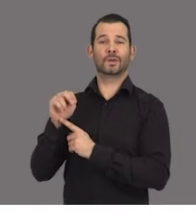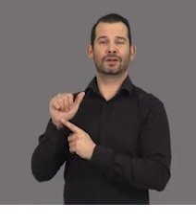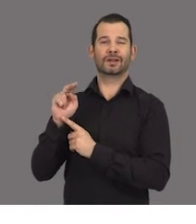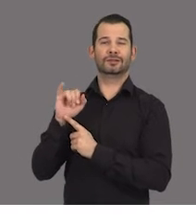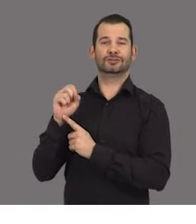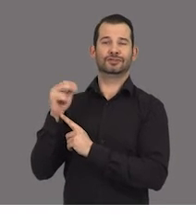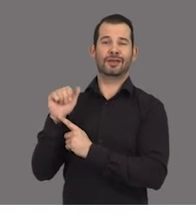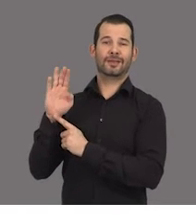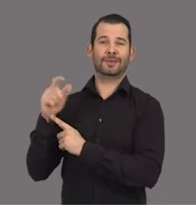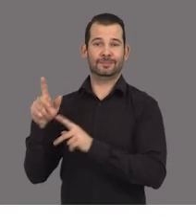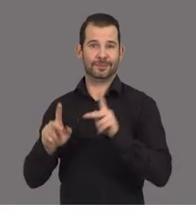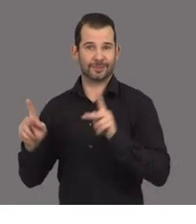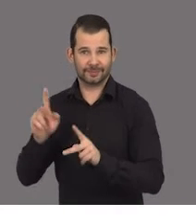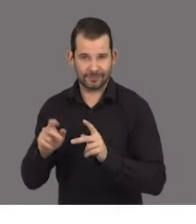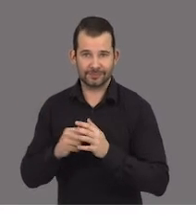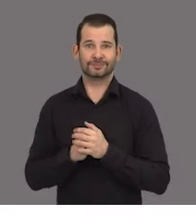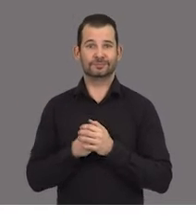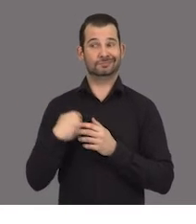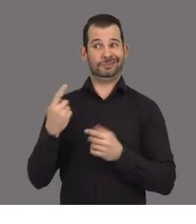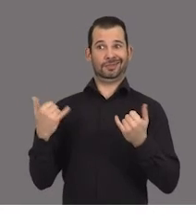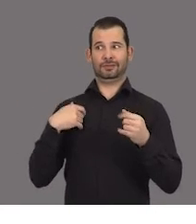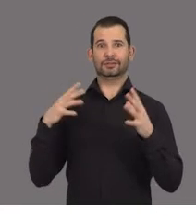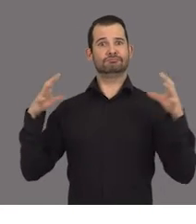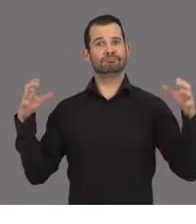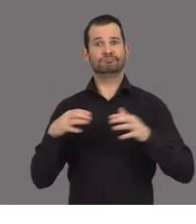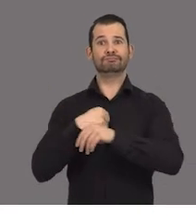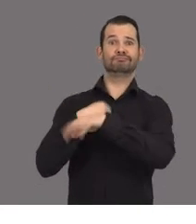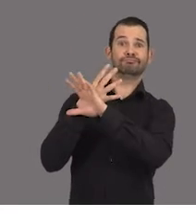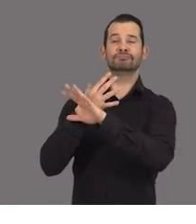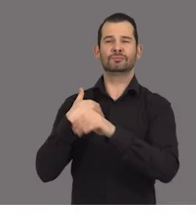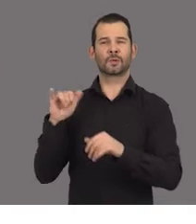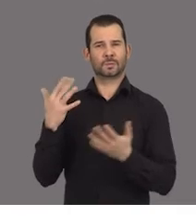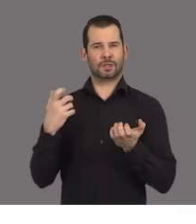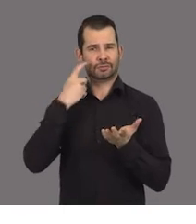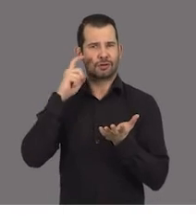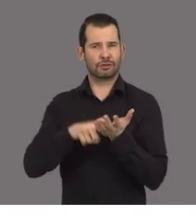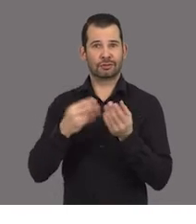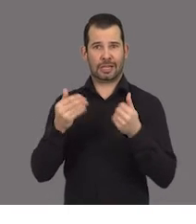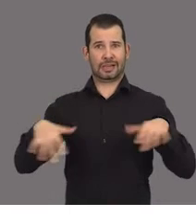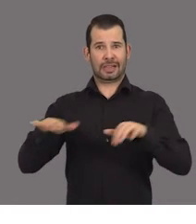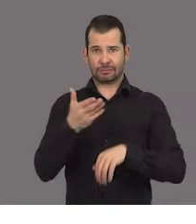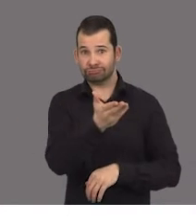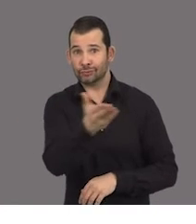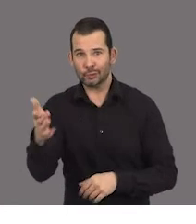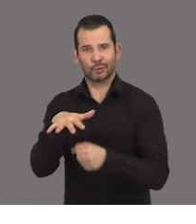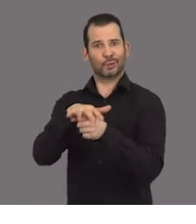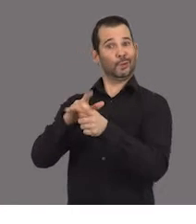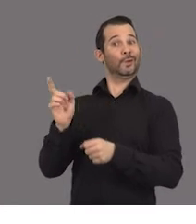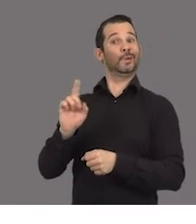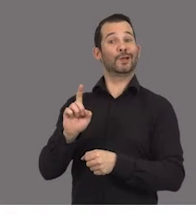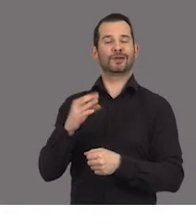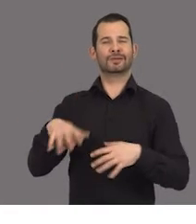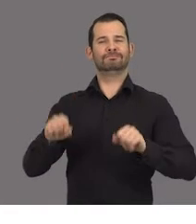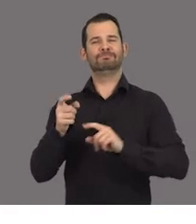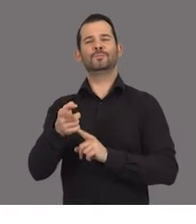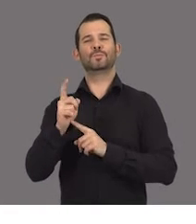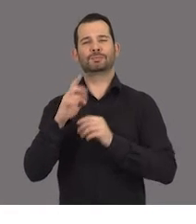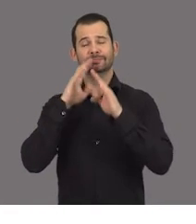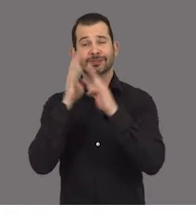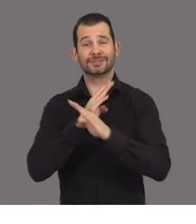Since we are meeting virtually, I would also like to acknowledge the land that you are located on and take a moment of silence and respect.